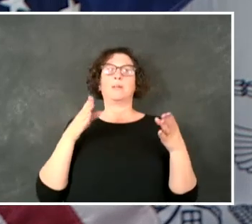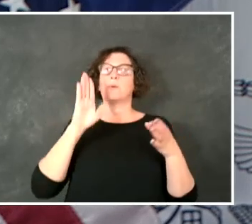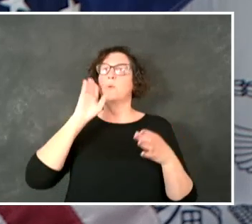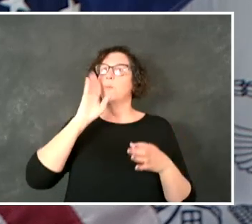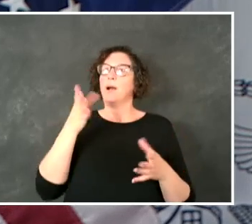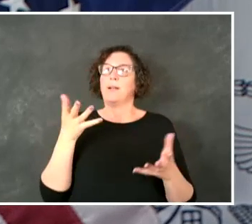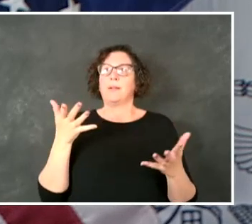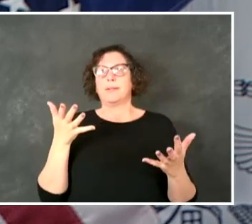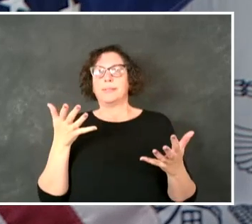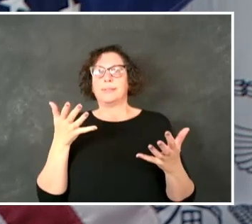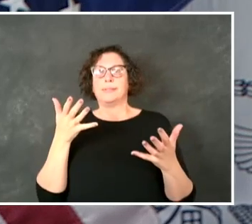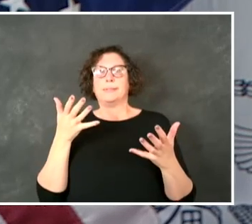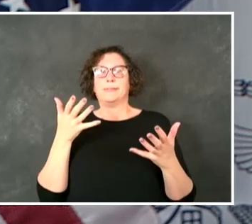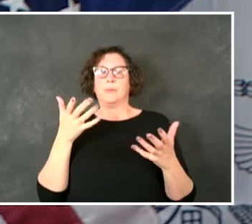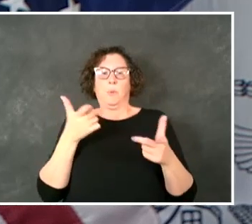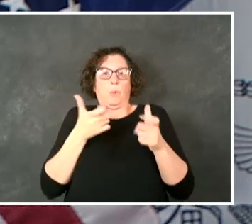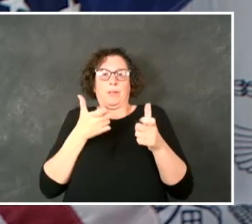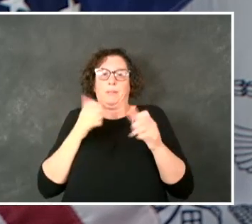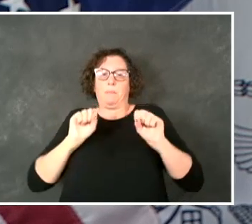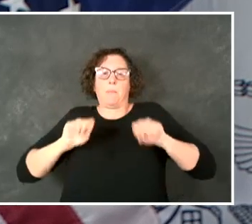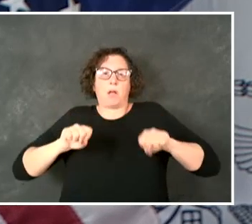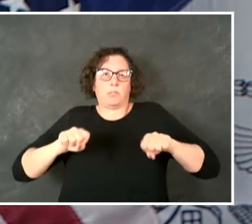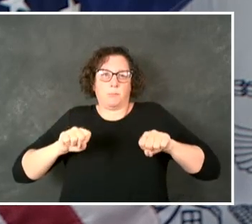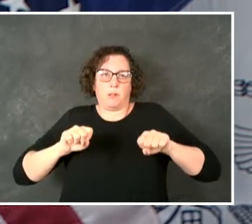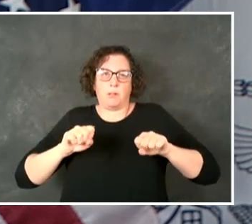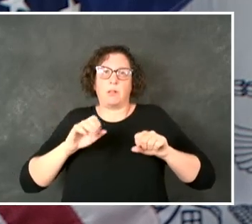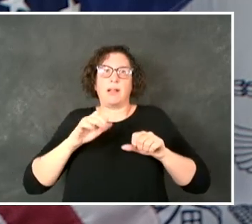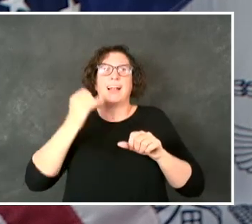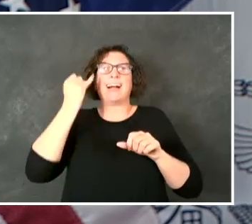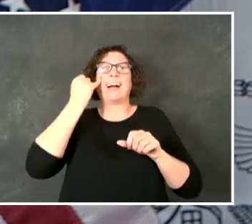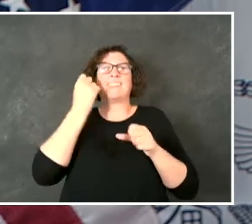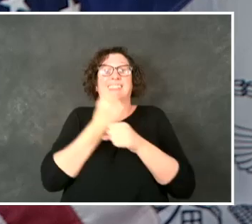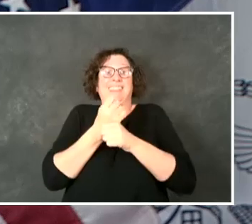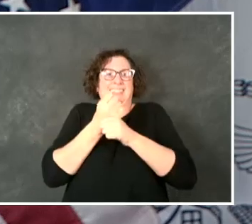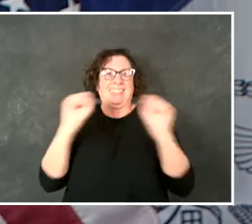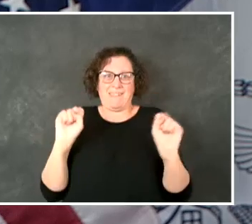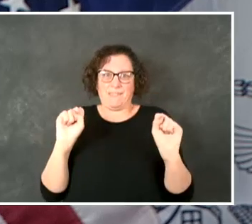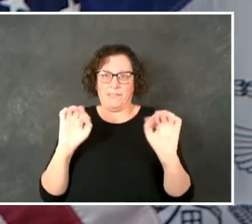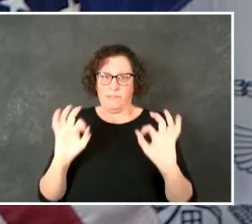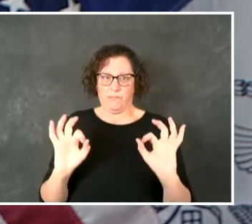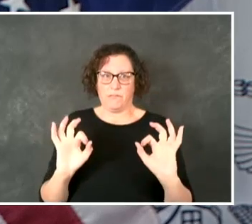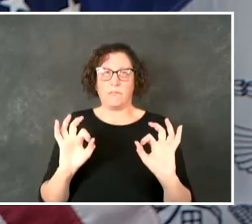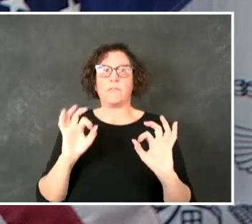ON THE FIRST PART, NO. THE QUESTION OPENING WILL MOVE